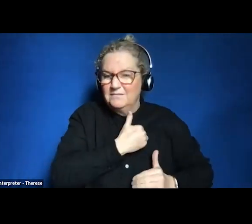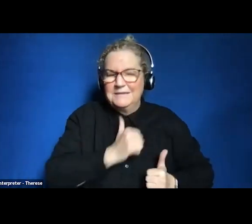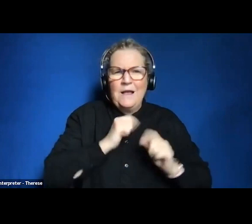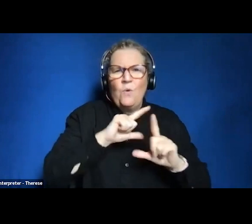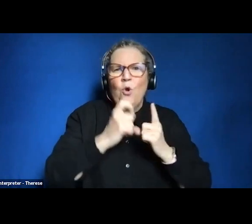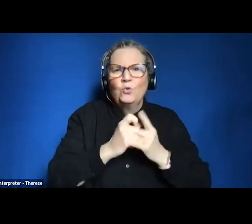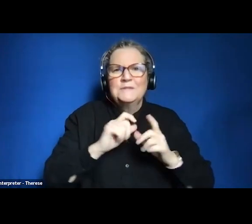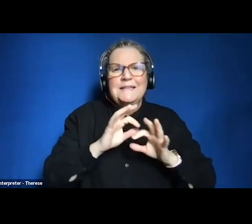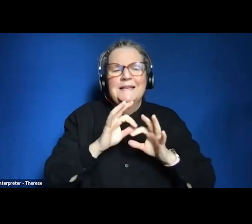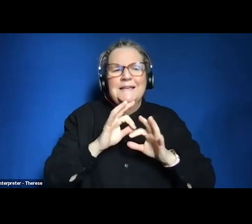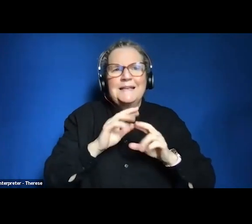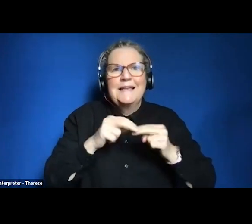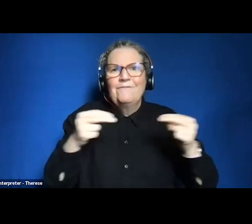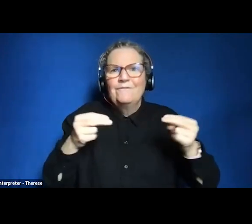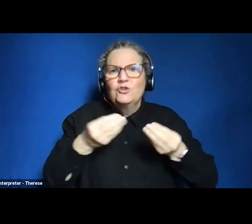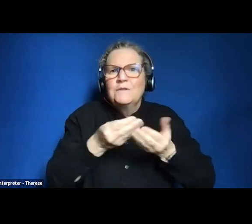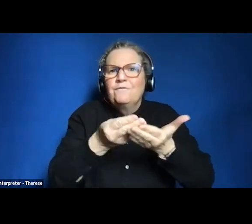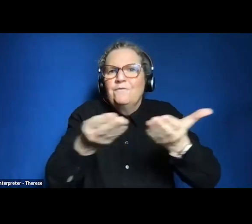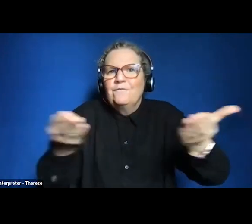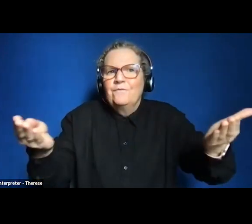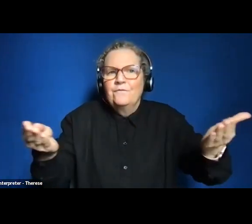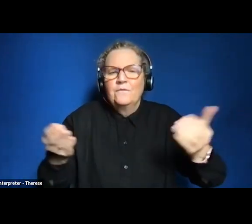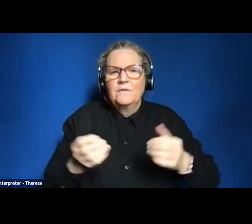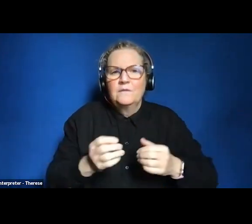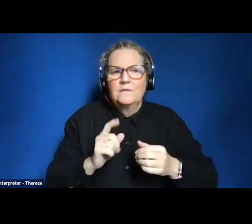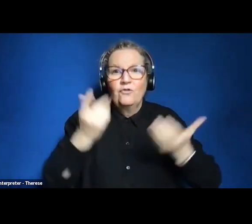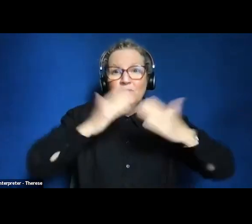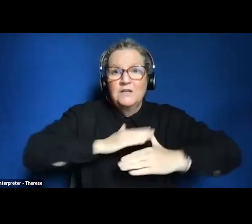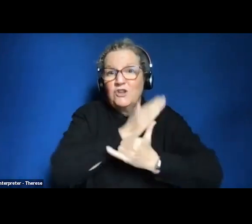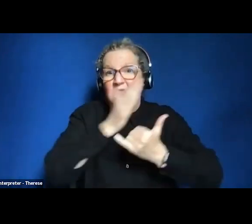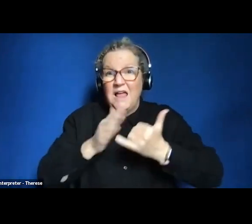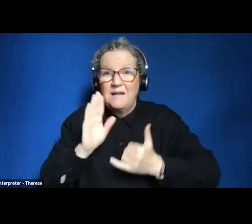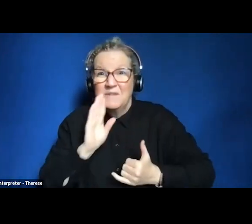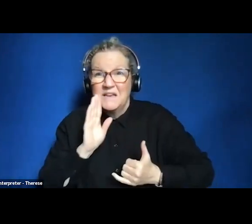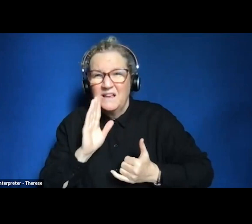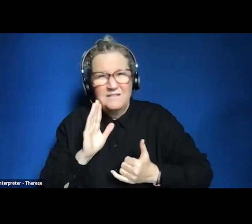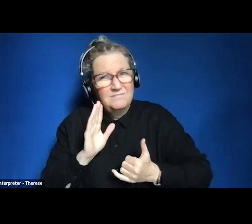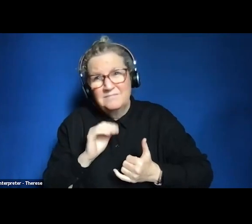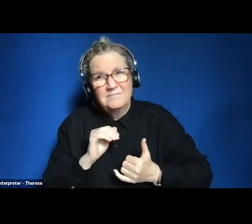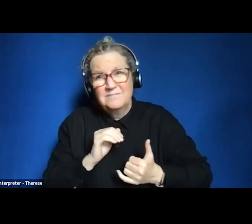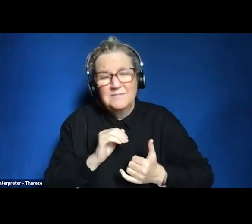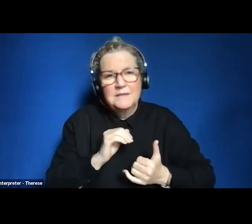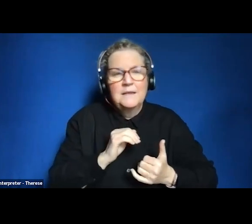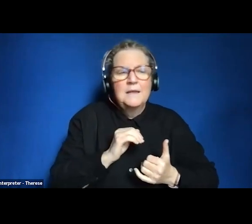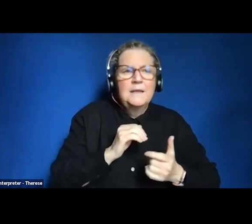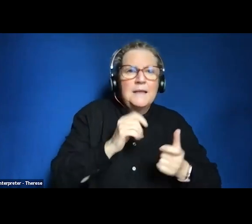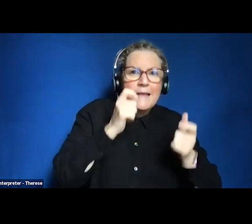So rather than First Nations being speakers, let caring, sharing, respect be the cultural values